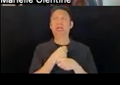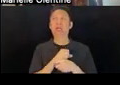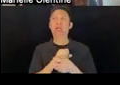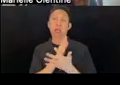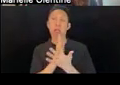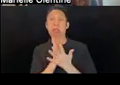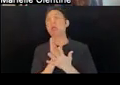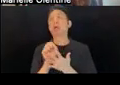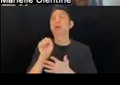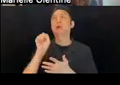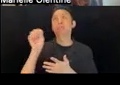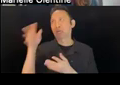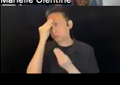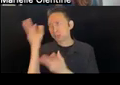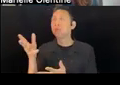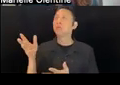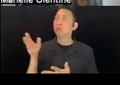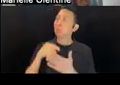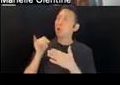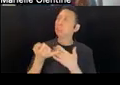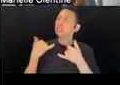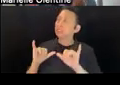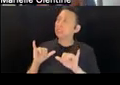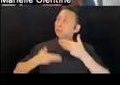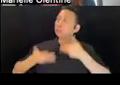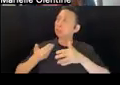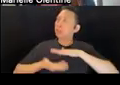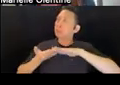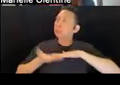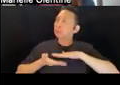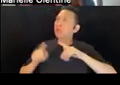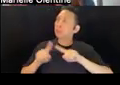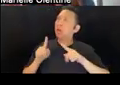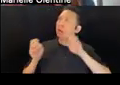week. How did you keep them -- what did you talk to them about? And how did you keep them updated?